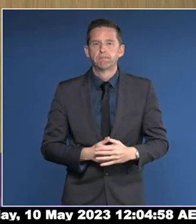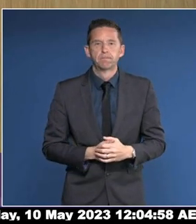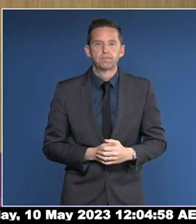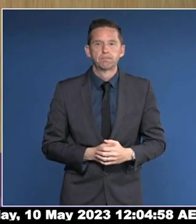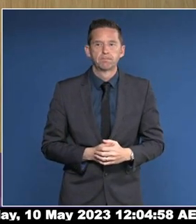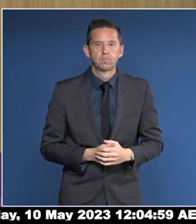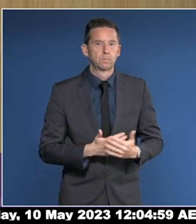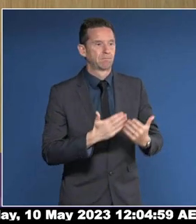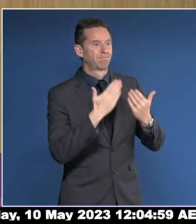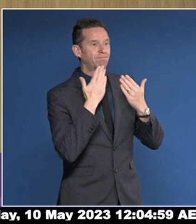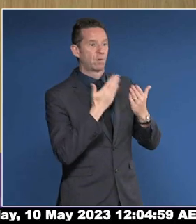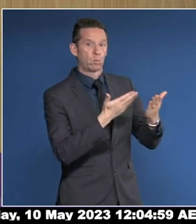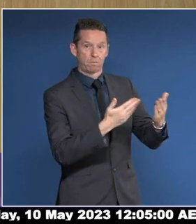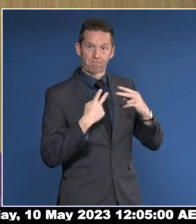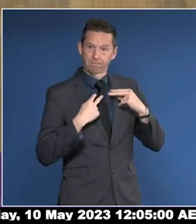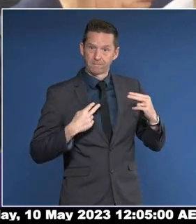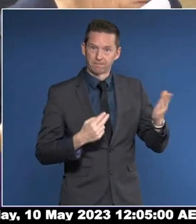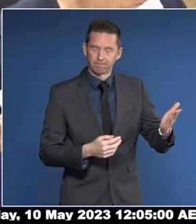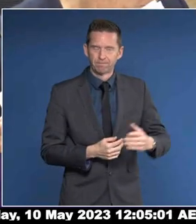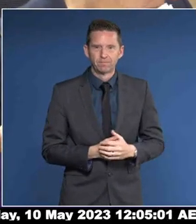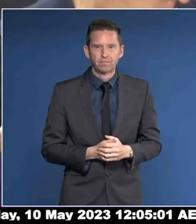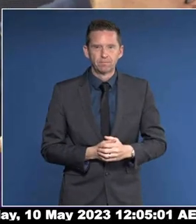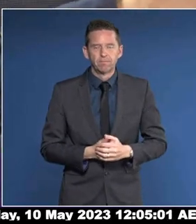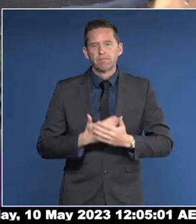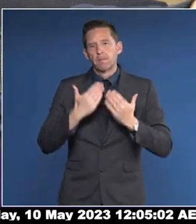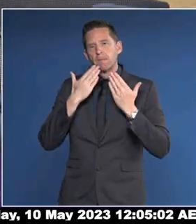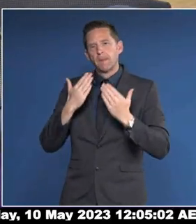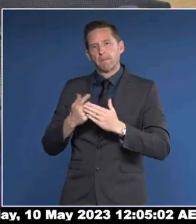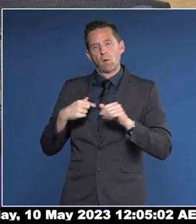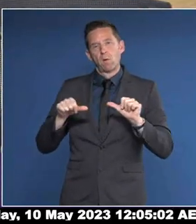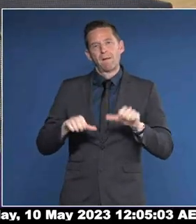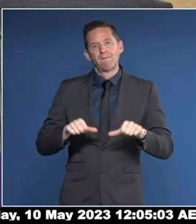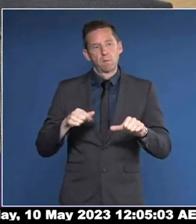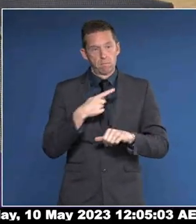Ms Eastman. MS EASTMAN: Can I confirm you are Denzil Clark? Correct.